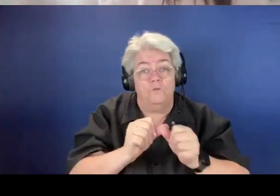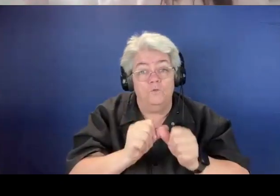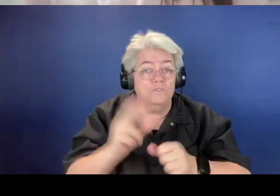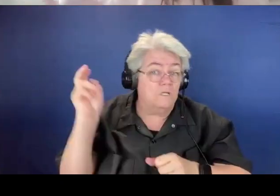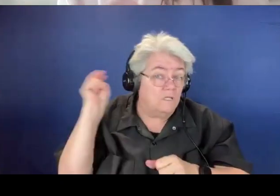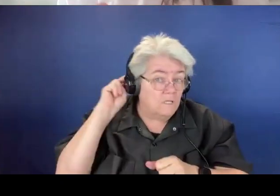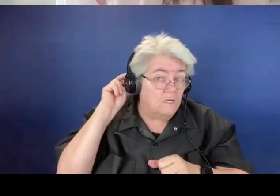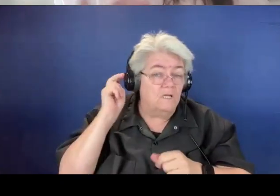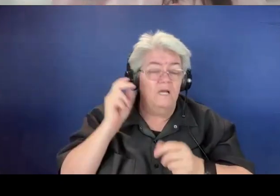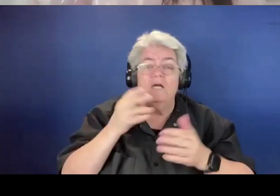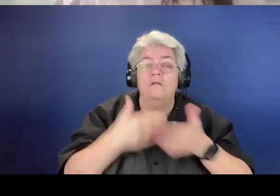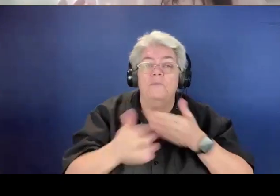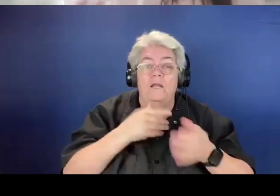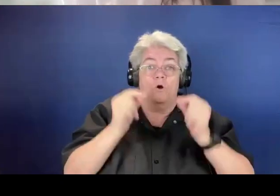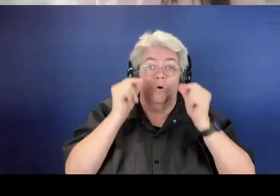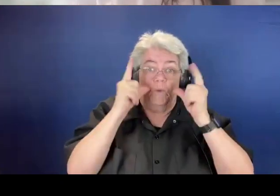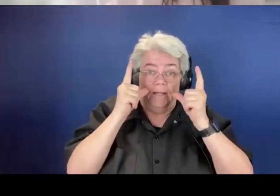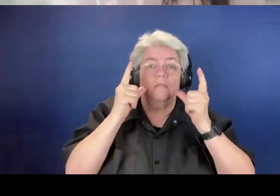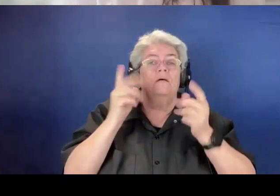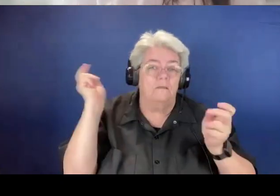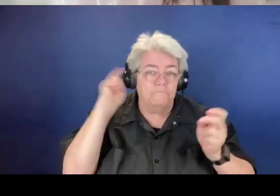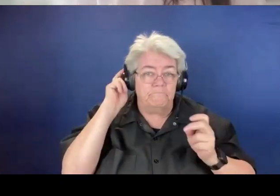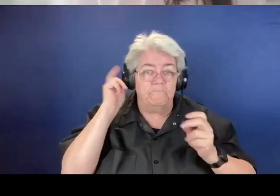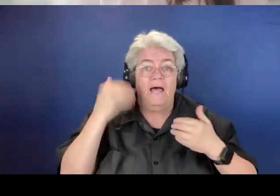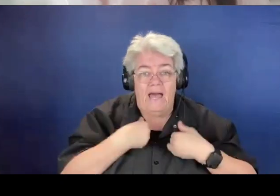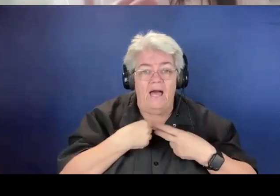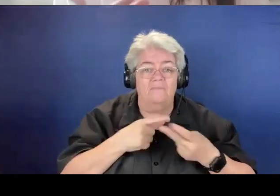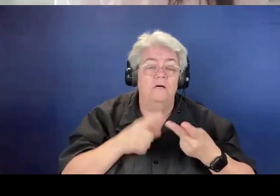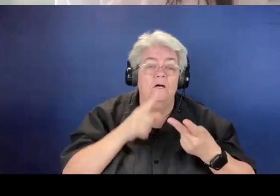Technique number 2 creating a good listening environment.